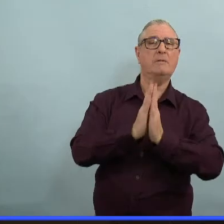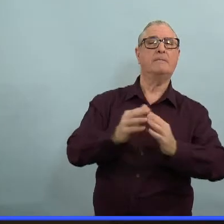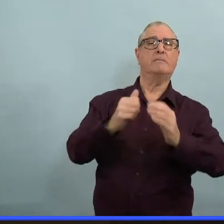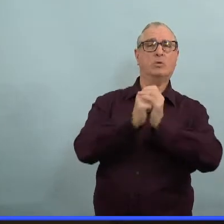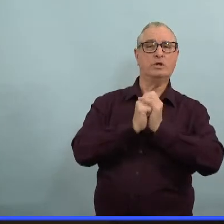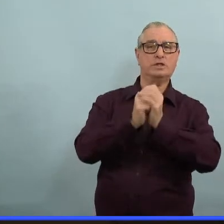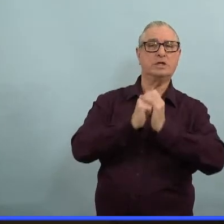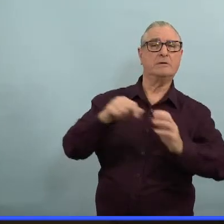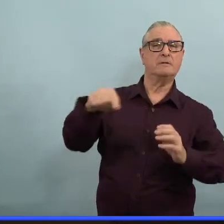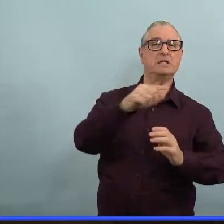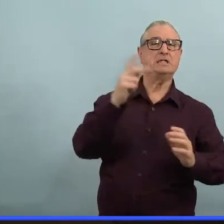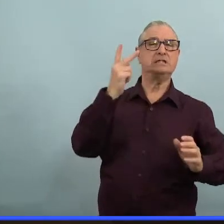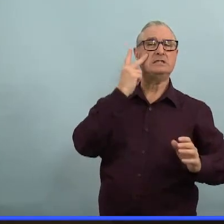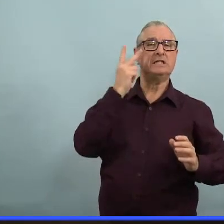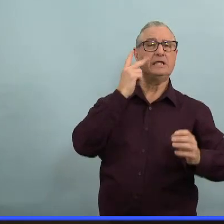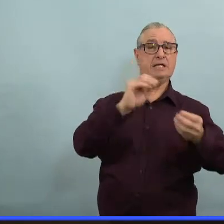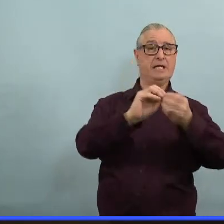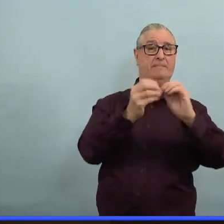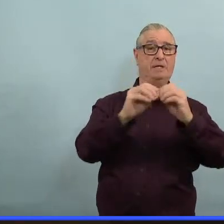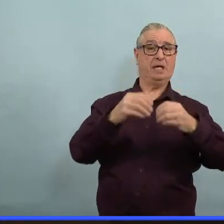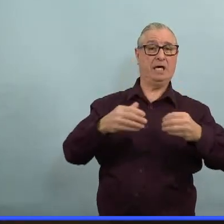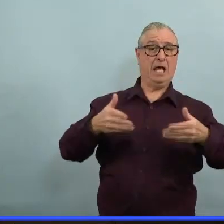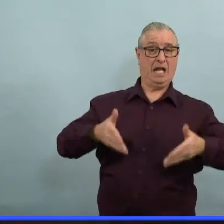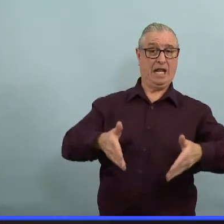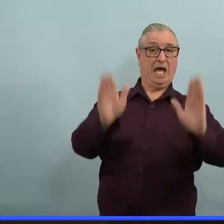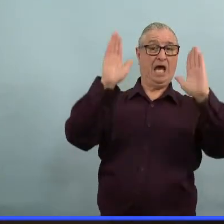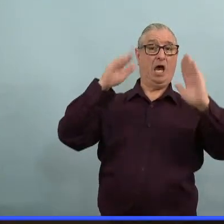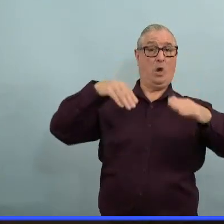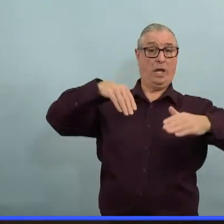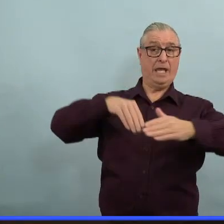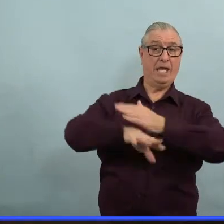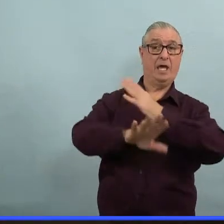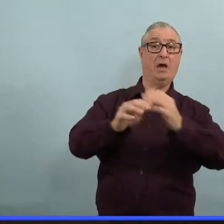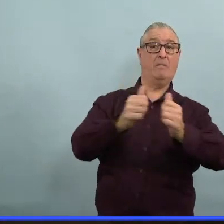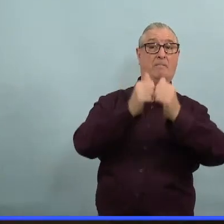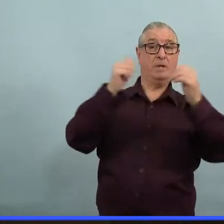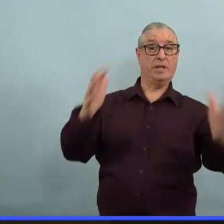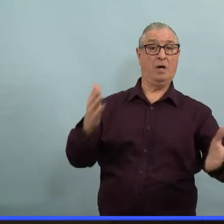vaccination requirements can you tell me a little bit more about uh why you decided to do this